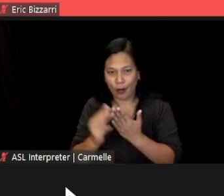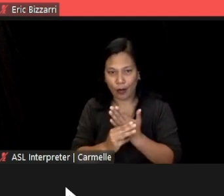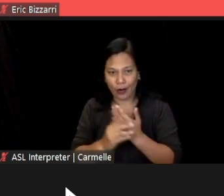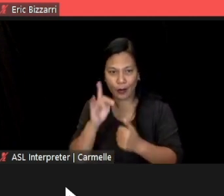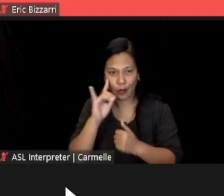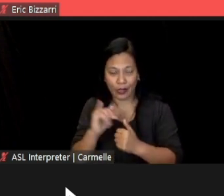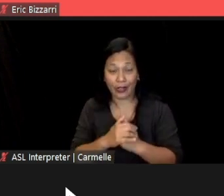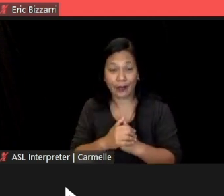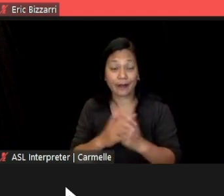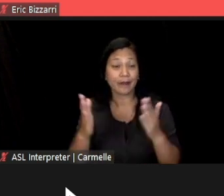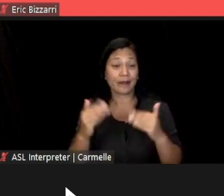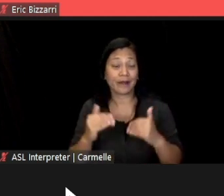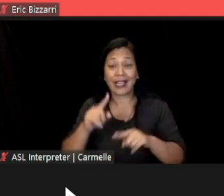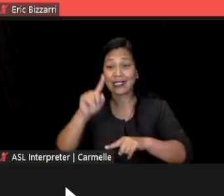Diversity inclusion is obviously huge.